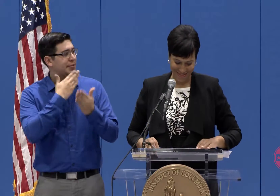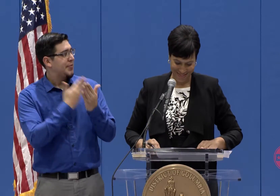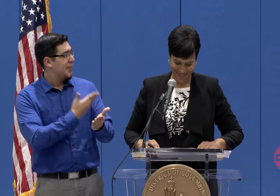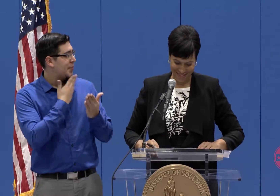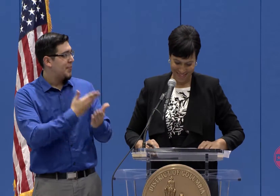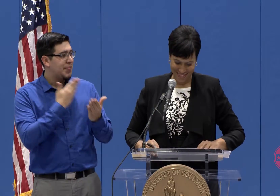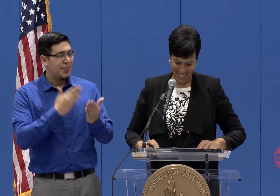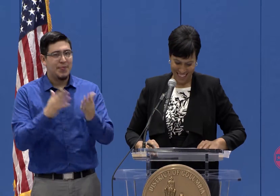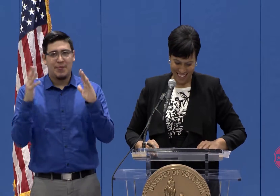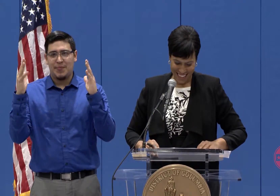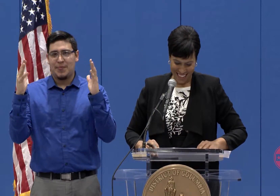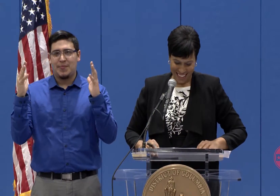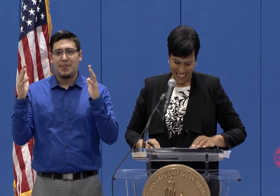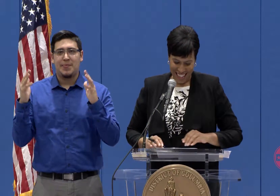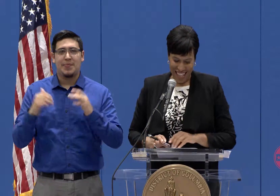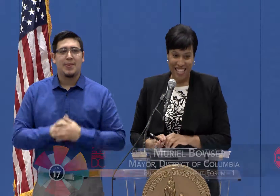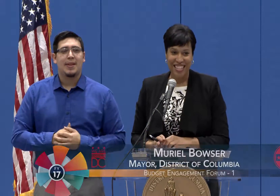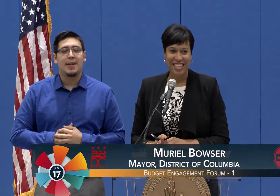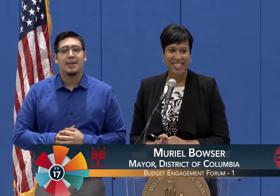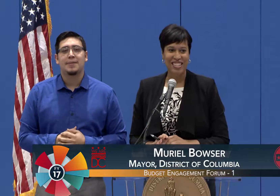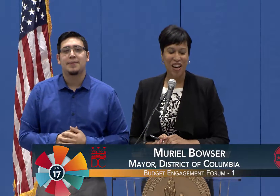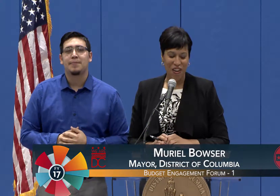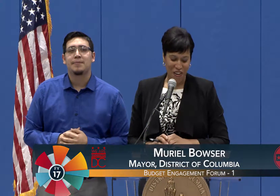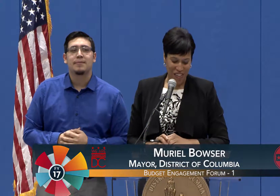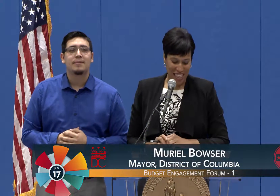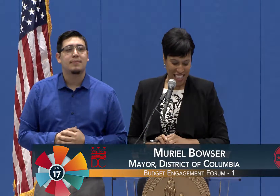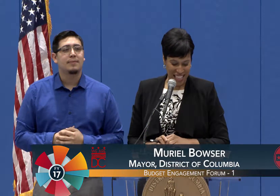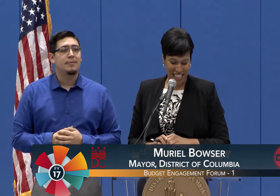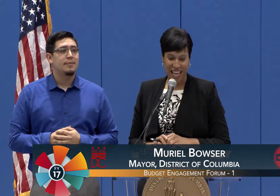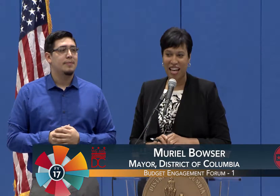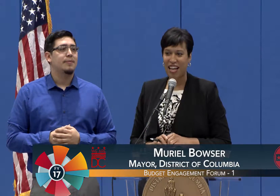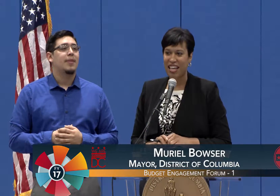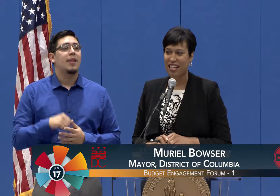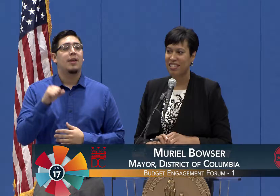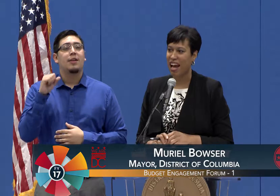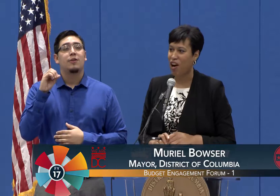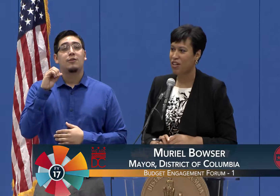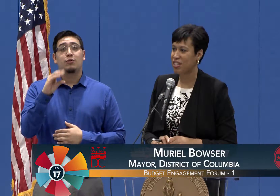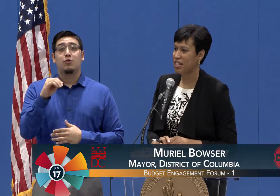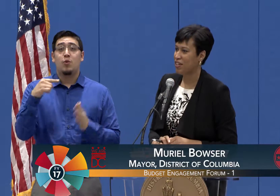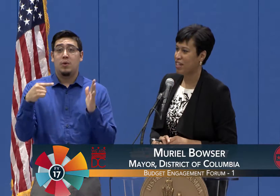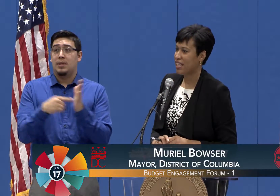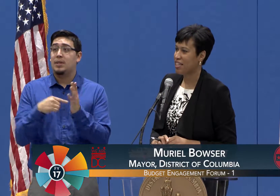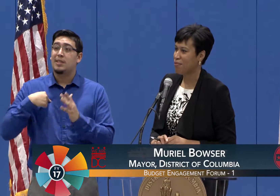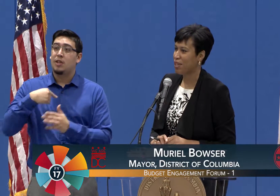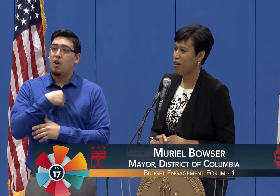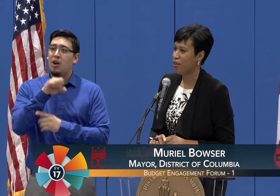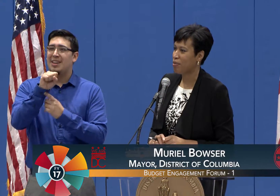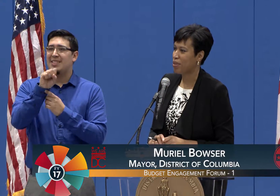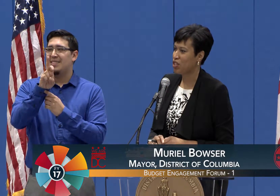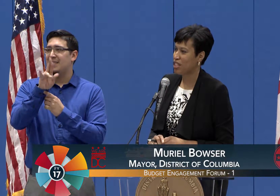SO THIS IS OUR SERIES, WE CALL THE BUDGET